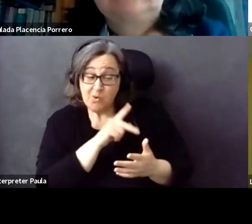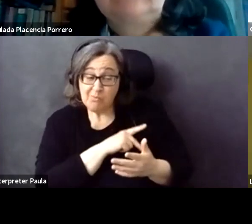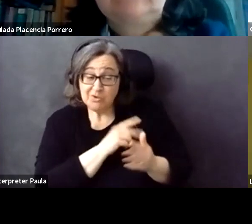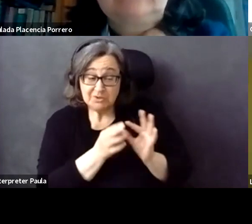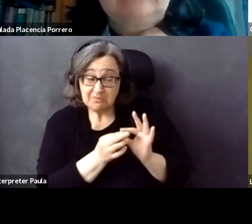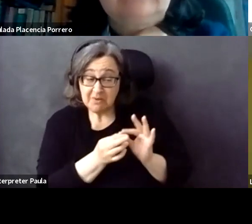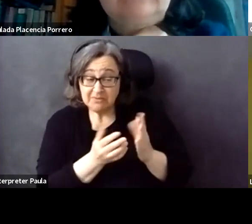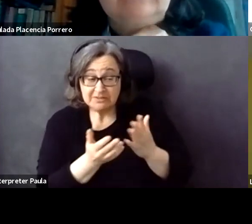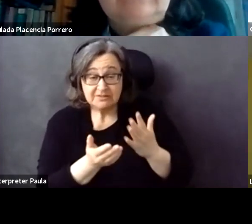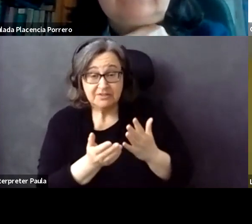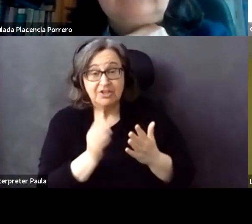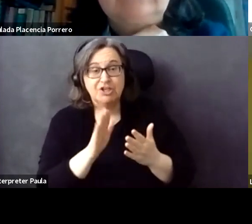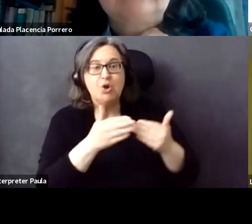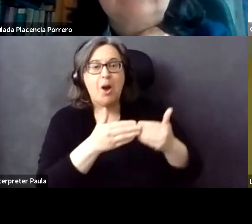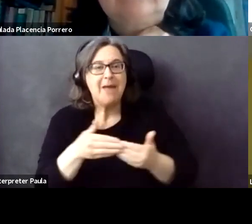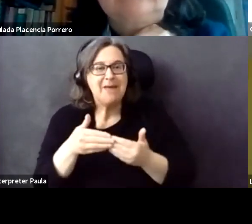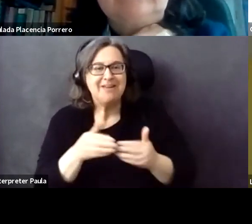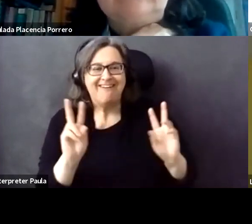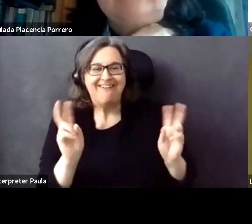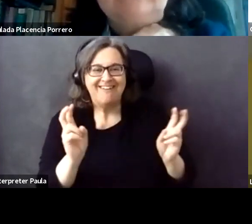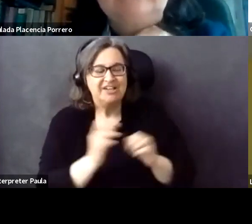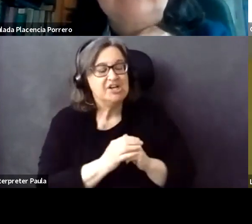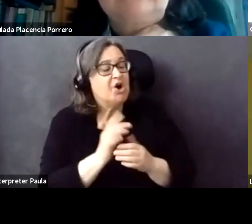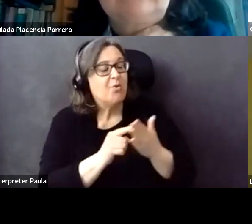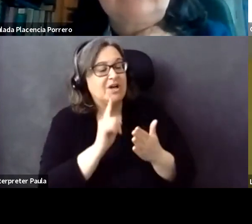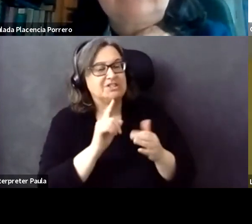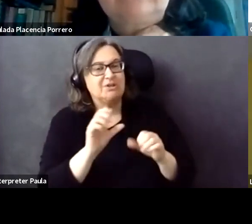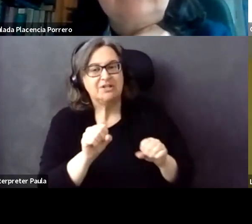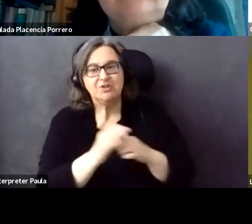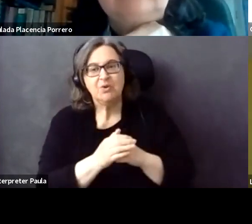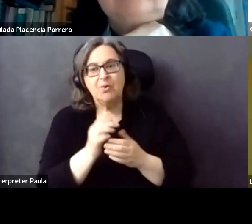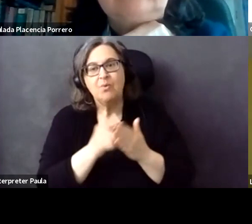of course, from the commission, but anyway, what's your, if I can get kind